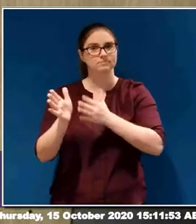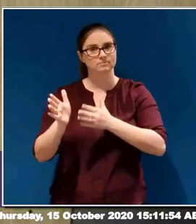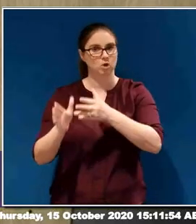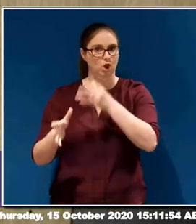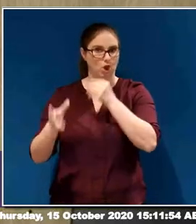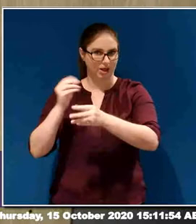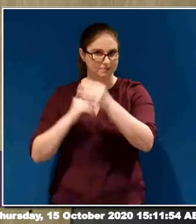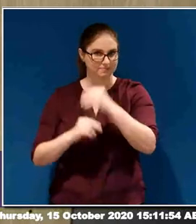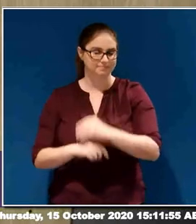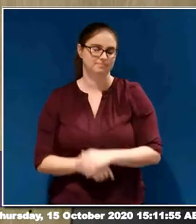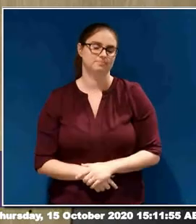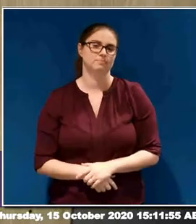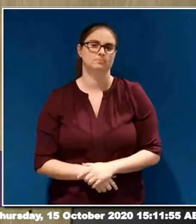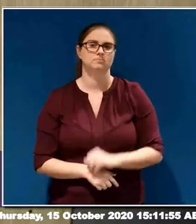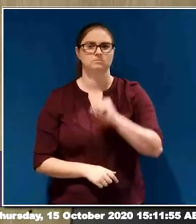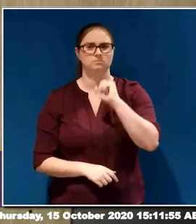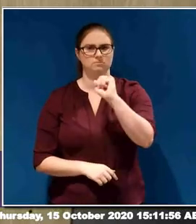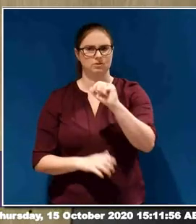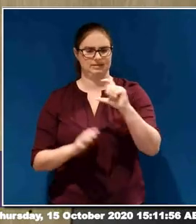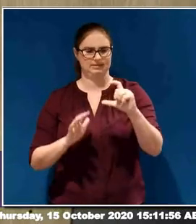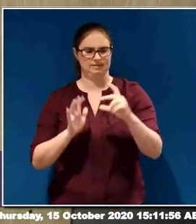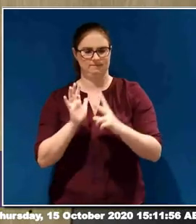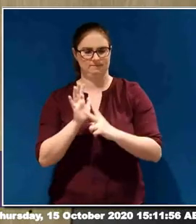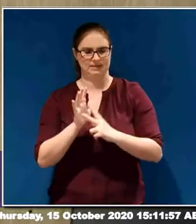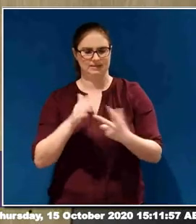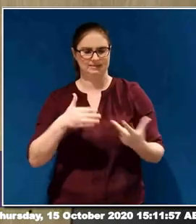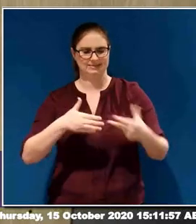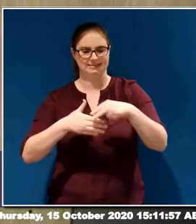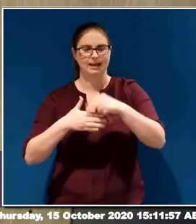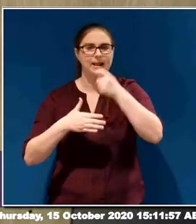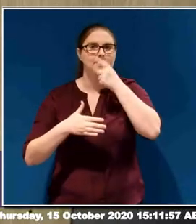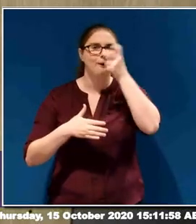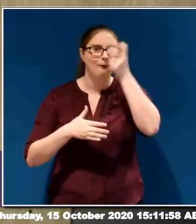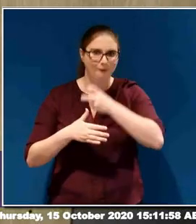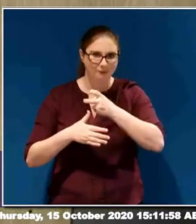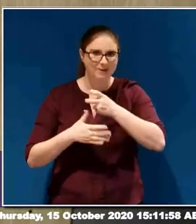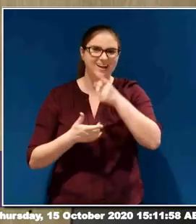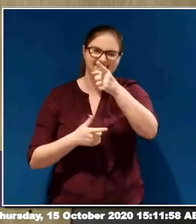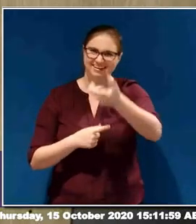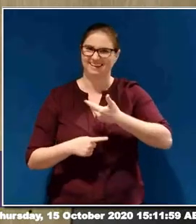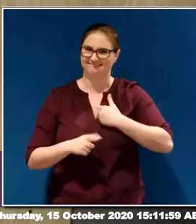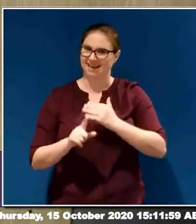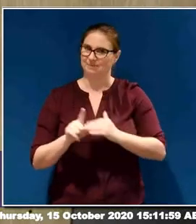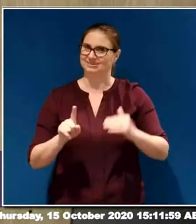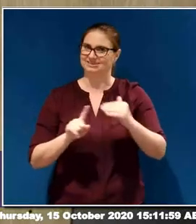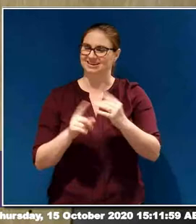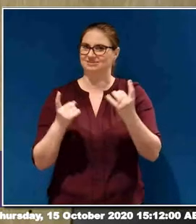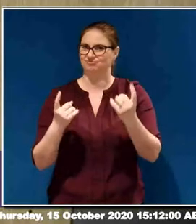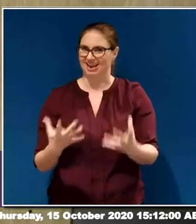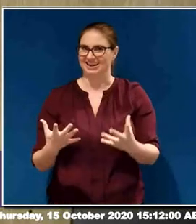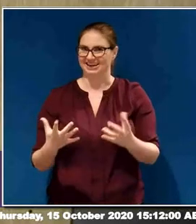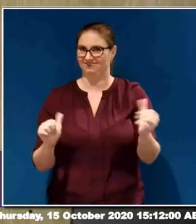and you've now provided an update one to the Commission, is that correct? Yes, it changes often. I'm sorry? It changes often.